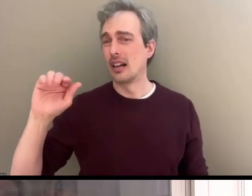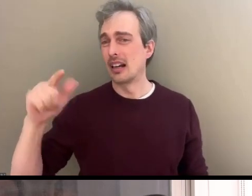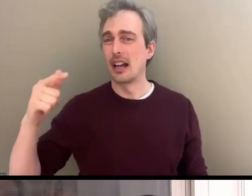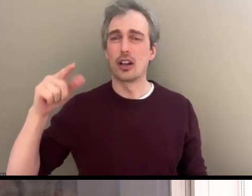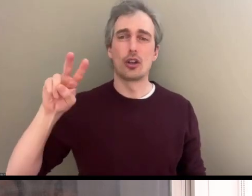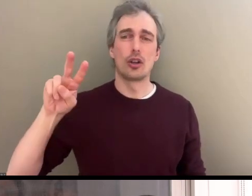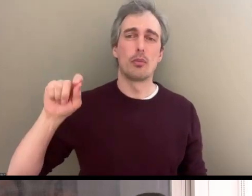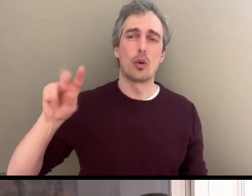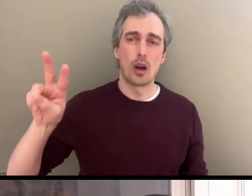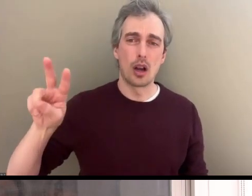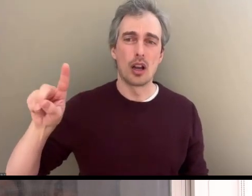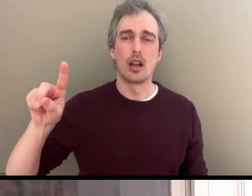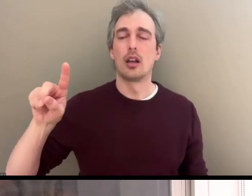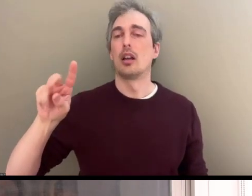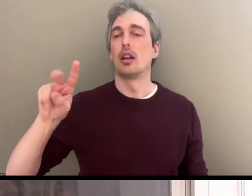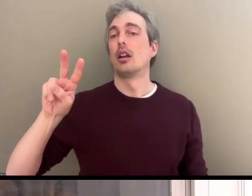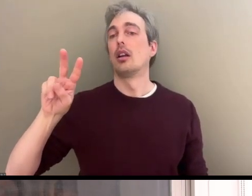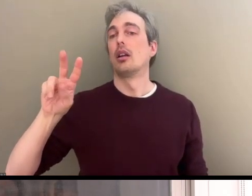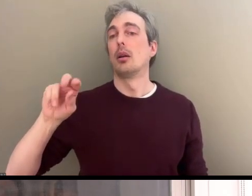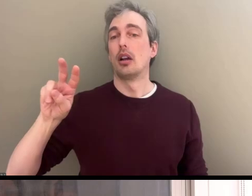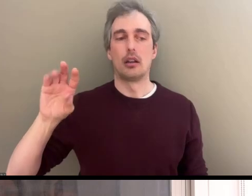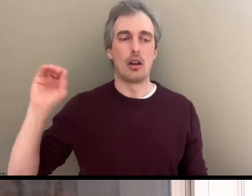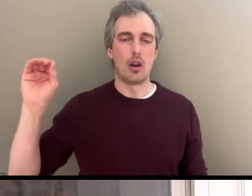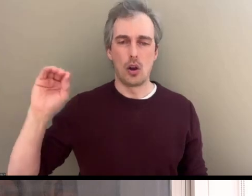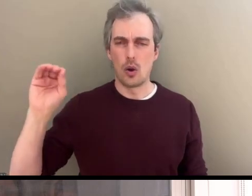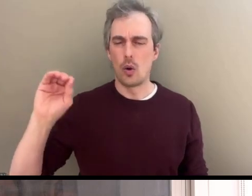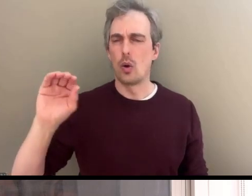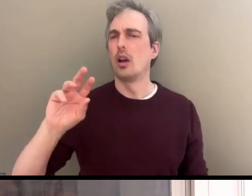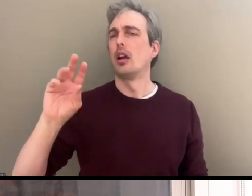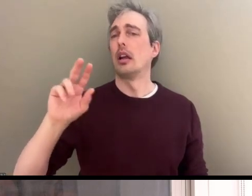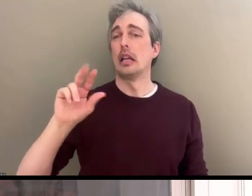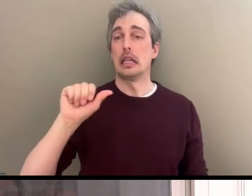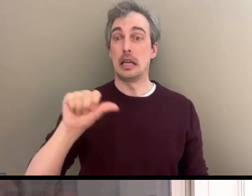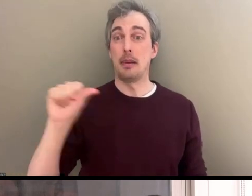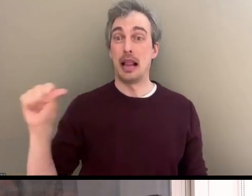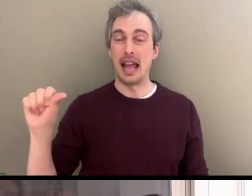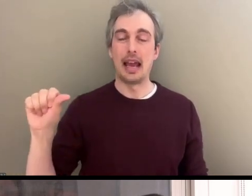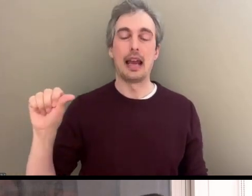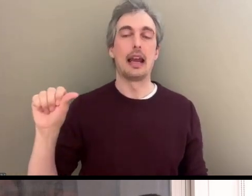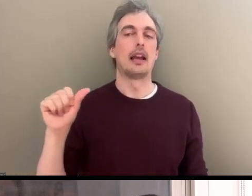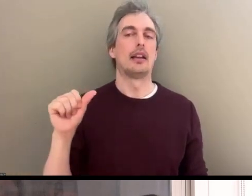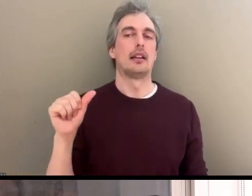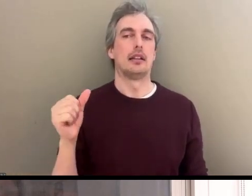A, single A. And I'm sure that several of the other countries that you just